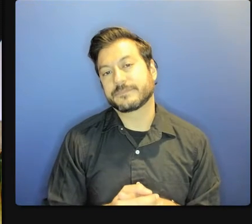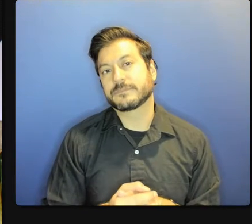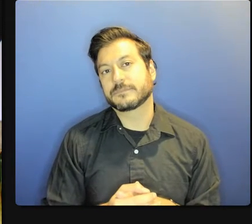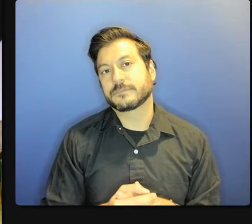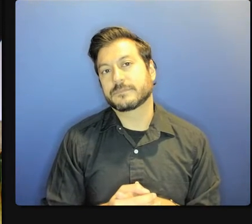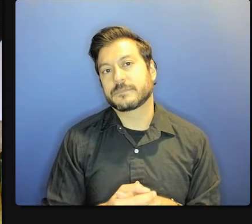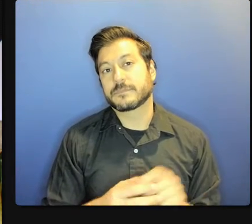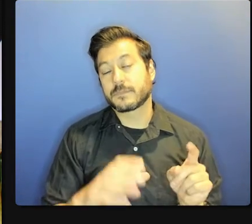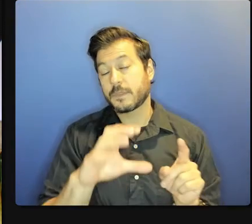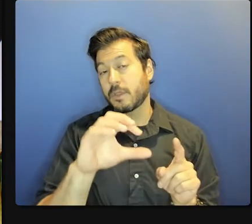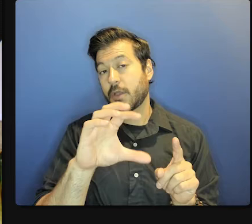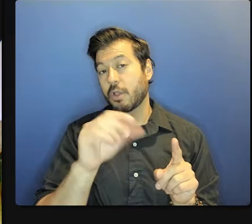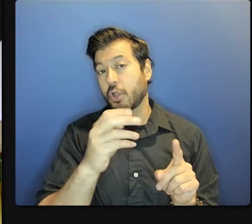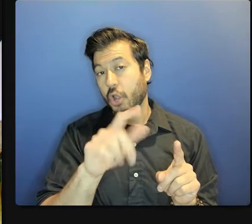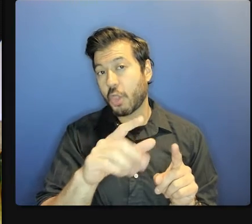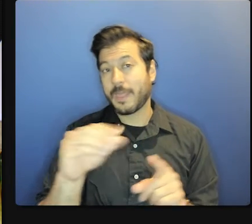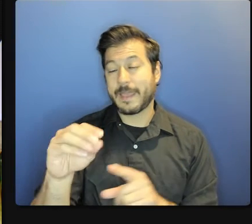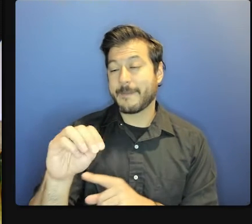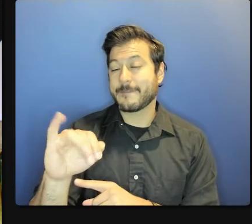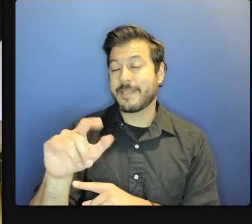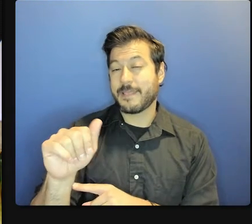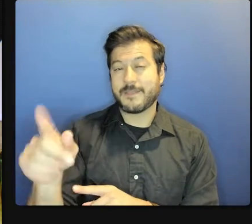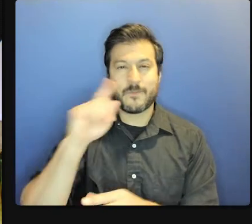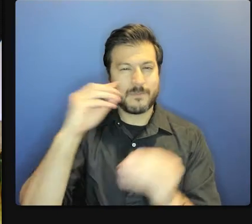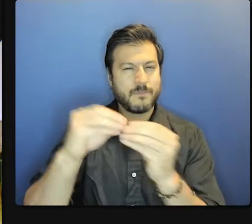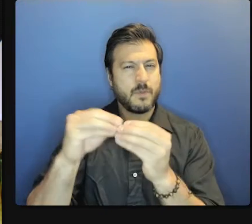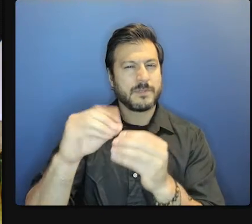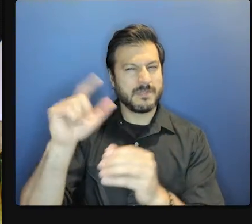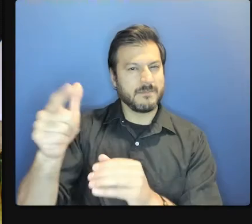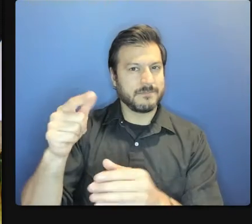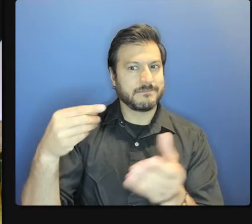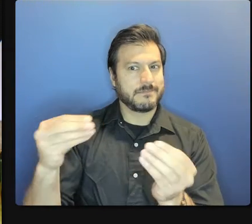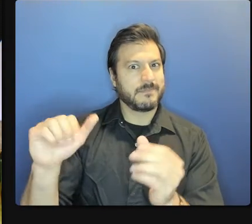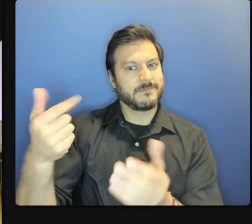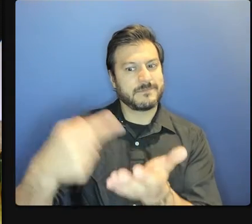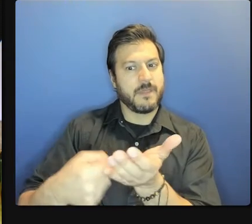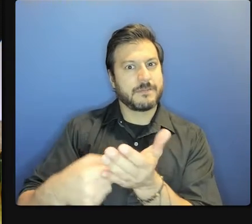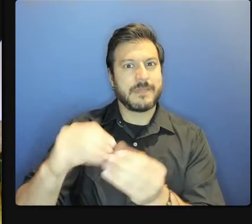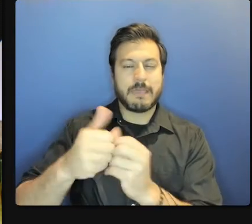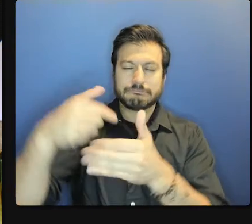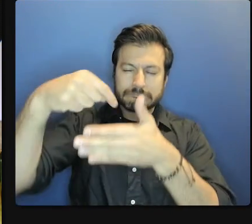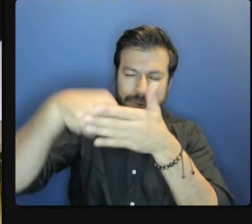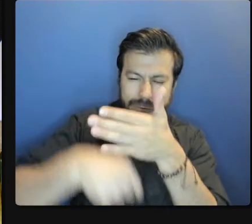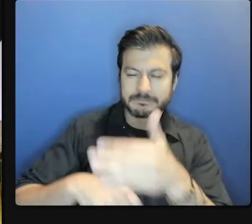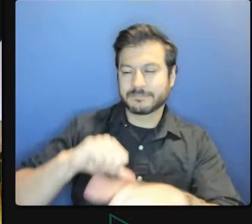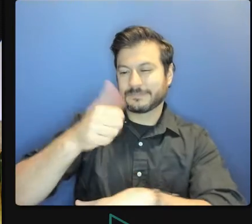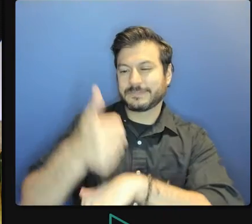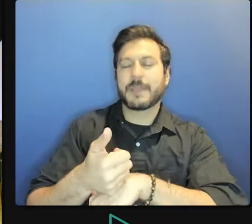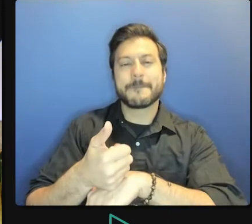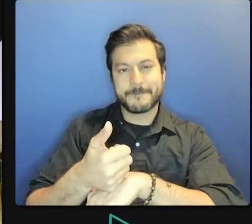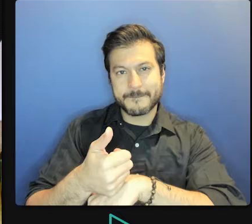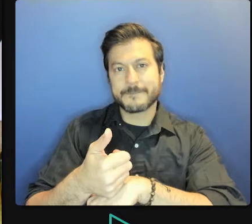In the coming talk, my colleagues, Carlo Areva and Malena Gonzalez, are going to go into deep detail about how you might get set up with that,